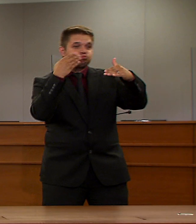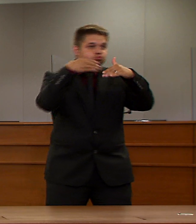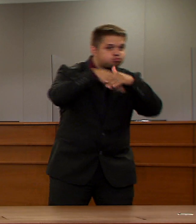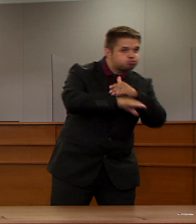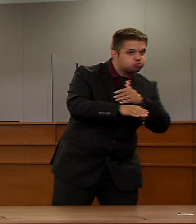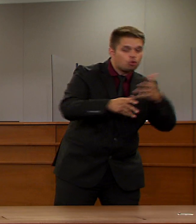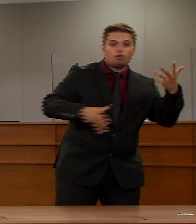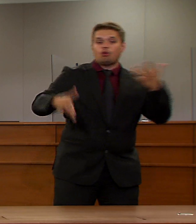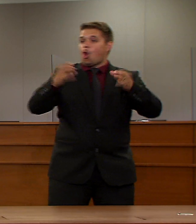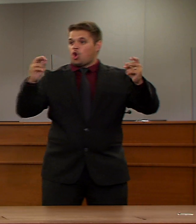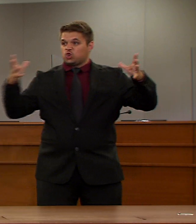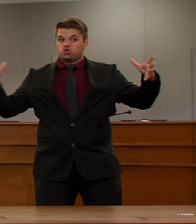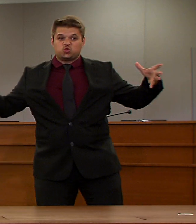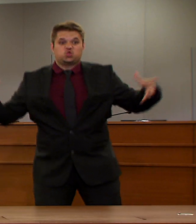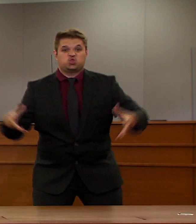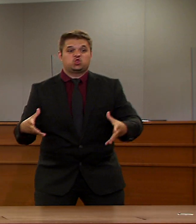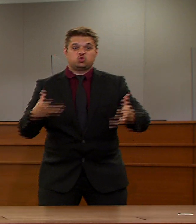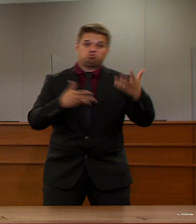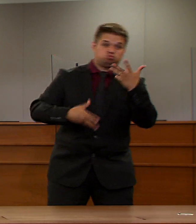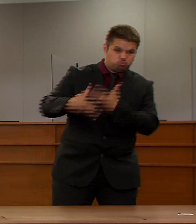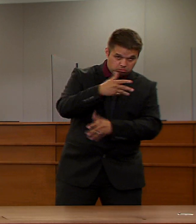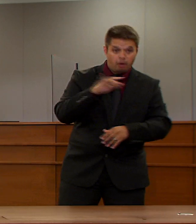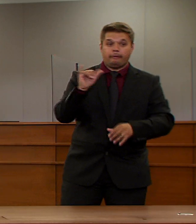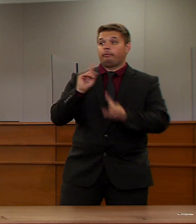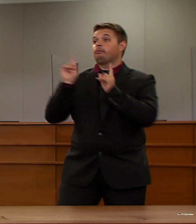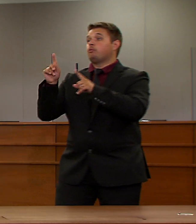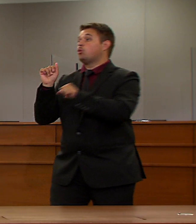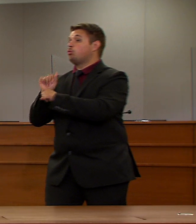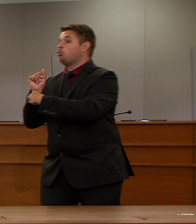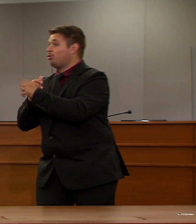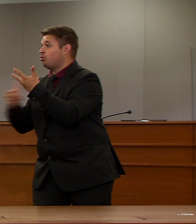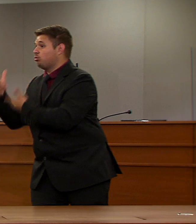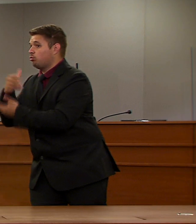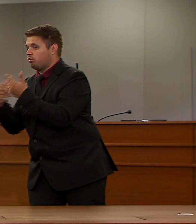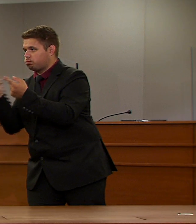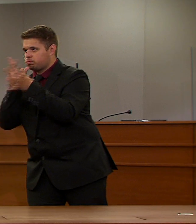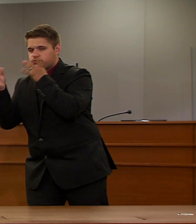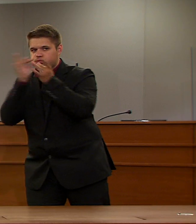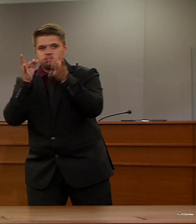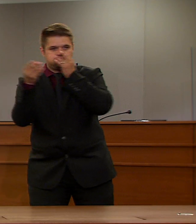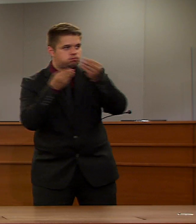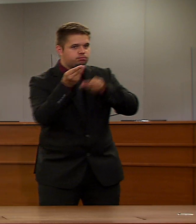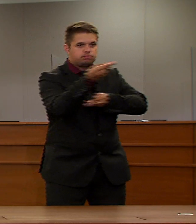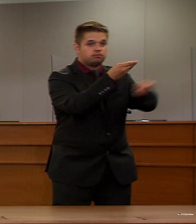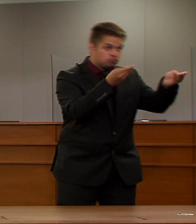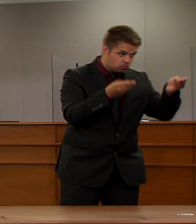Wearing a mask and physical distancing together are the best defenses against this virus.